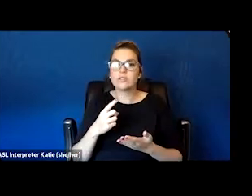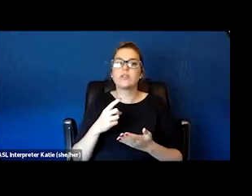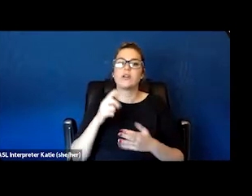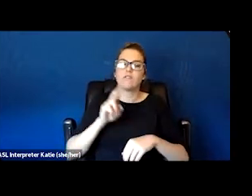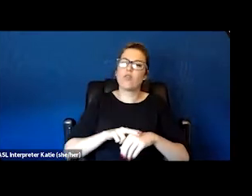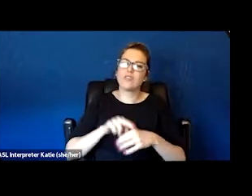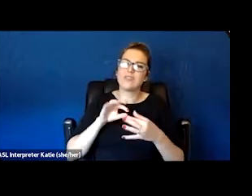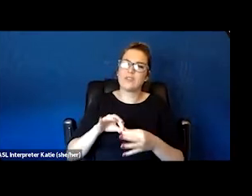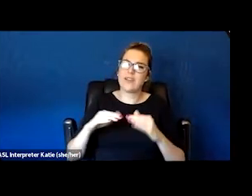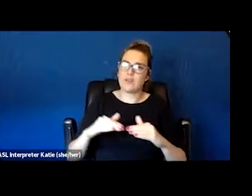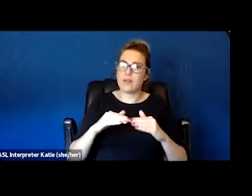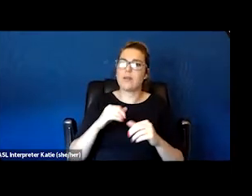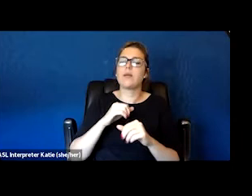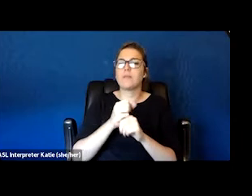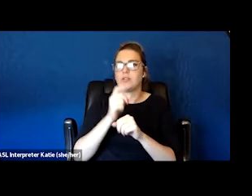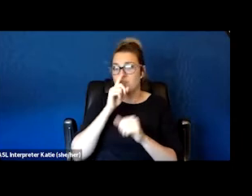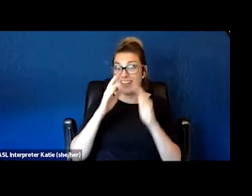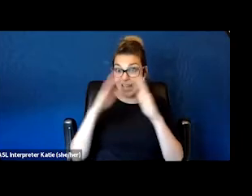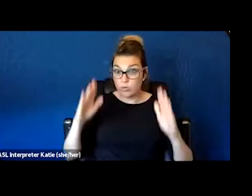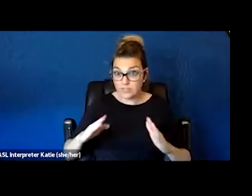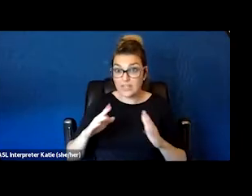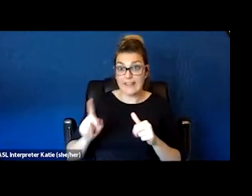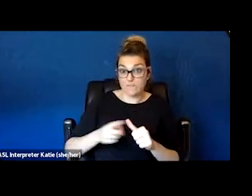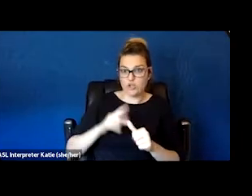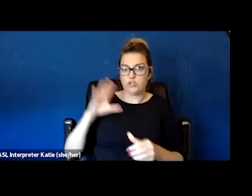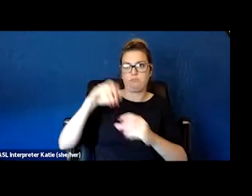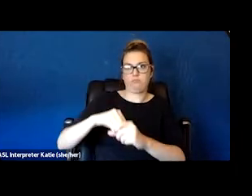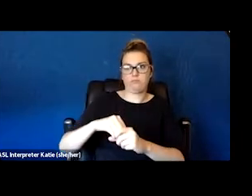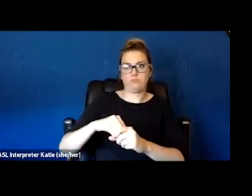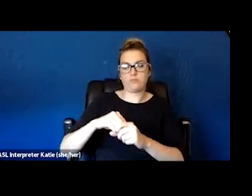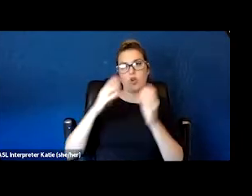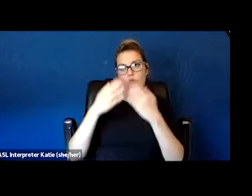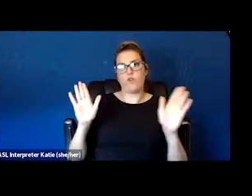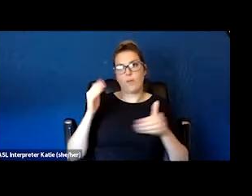is incorporating Housing First into the process overall. Next slide.